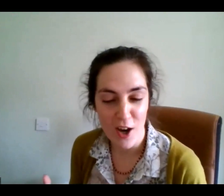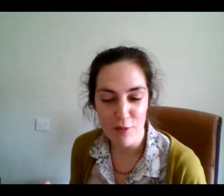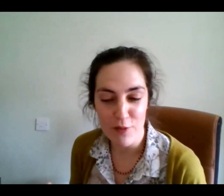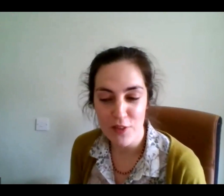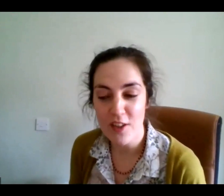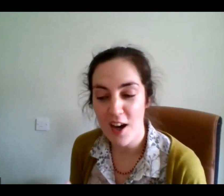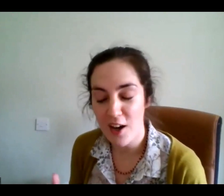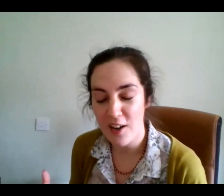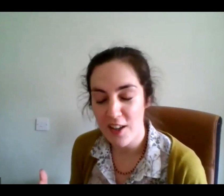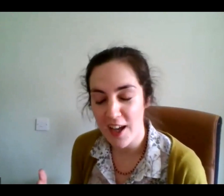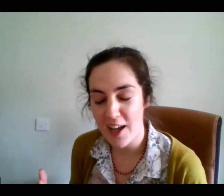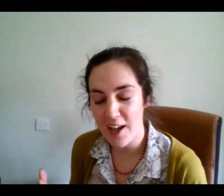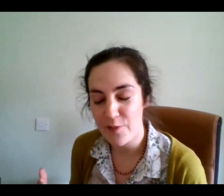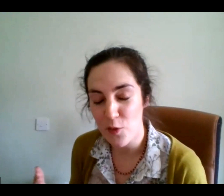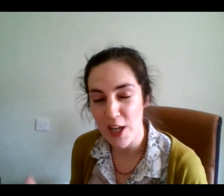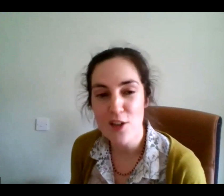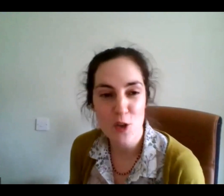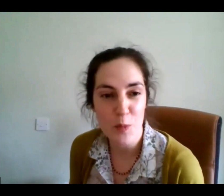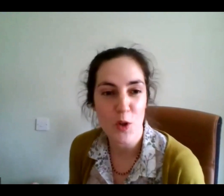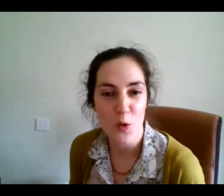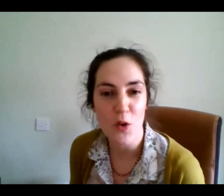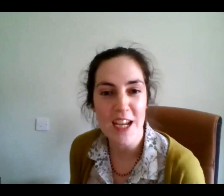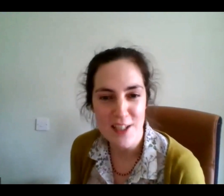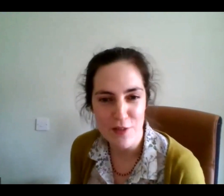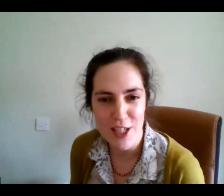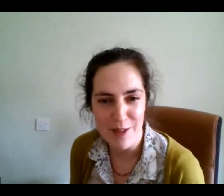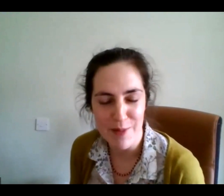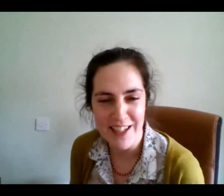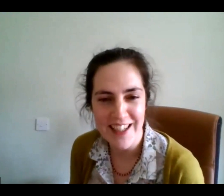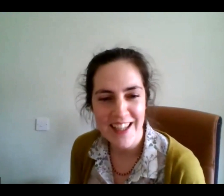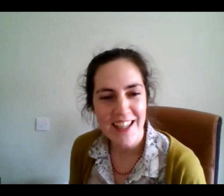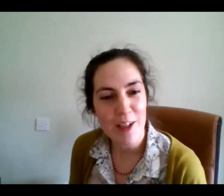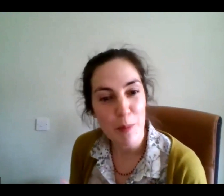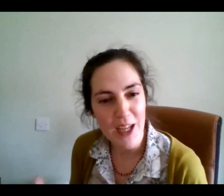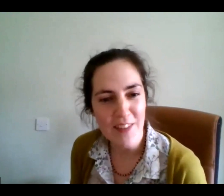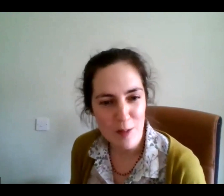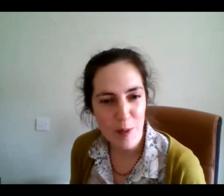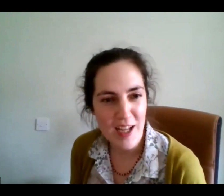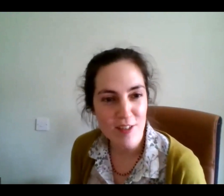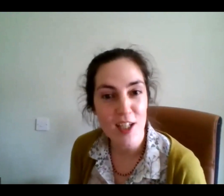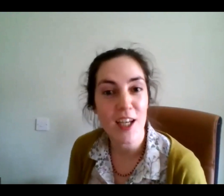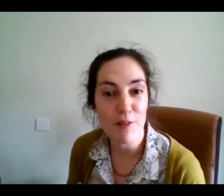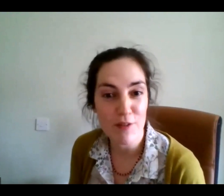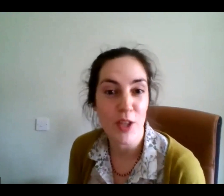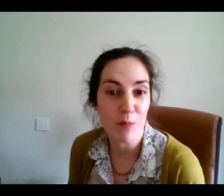of the relationship with your creative team in bringing these plays to life, so